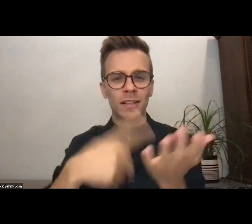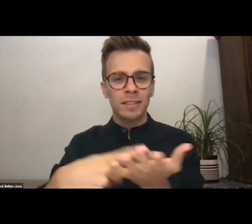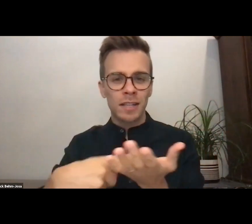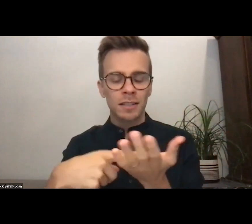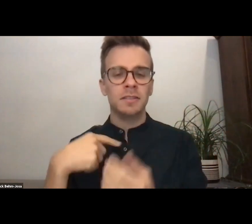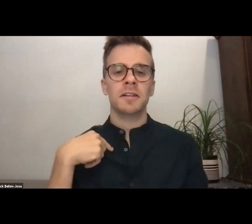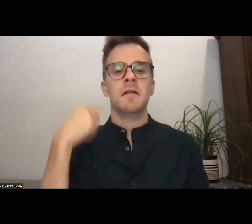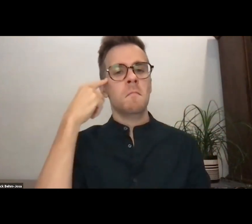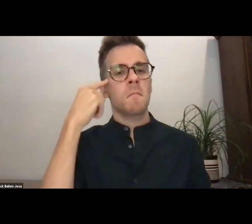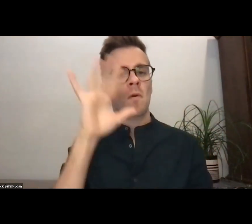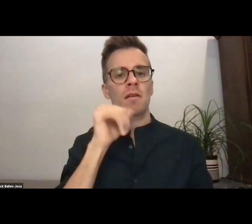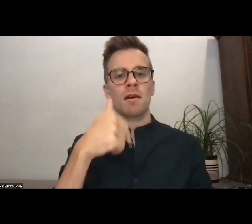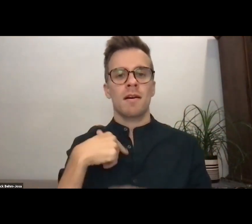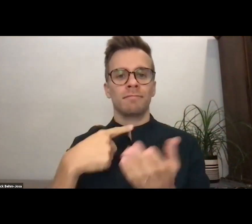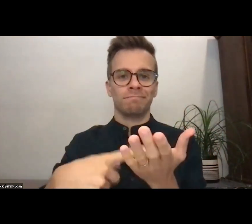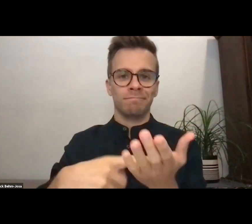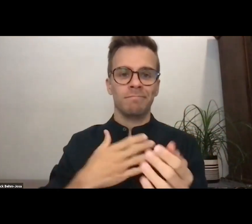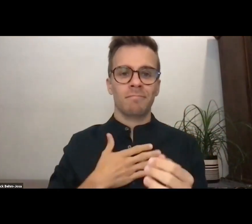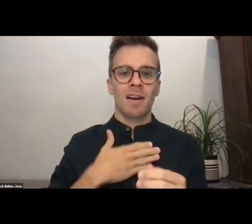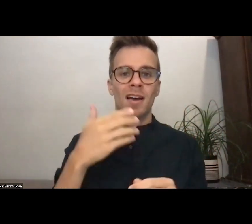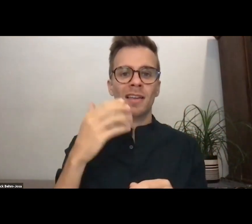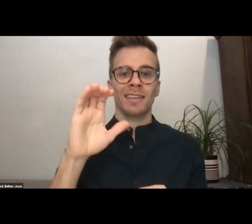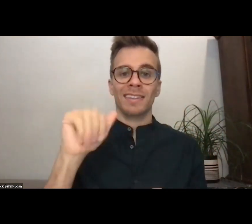presentation. For today's presentation, I was trying to figure out what I was going to discuss, and